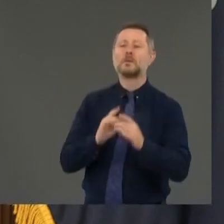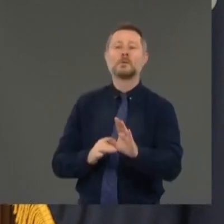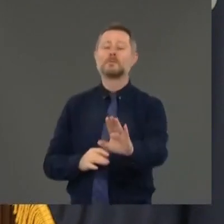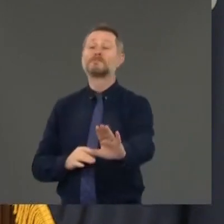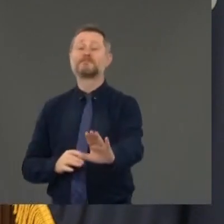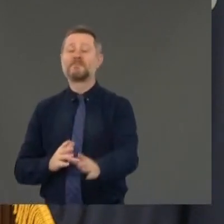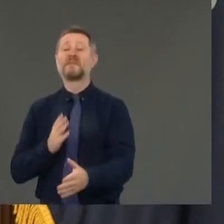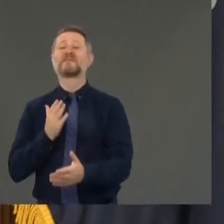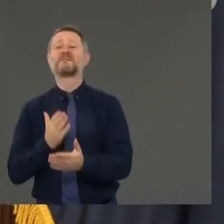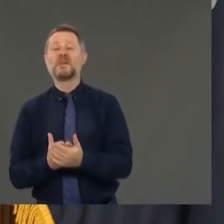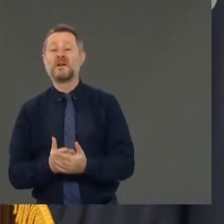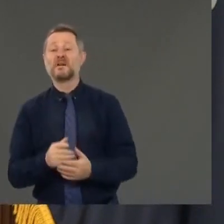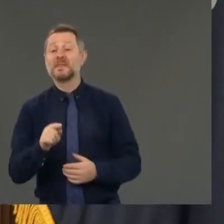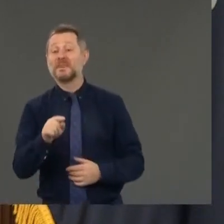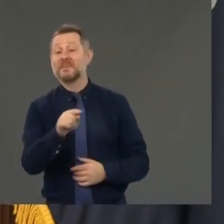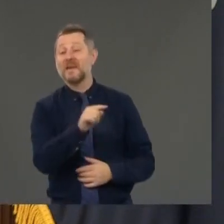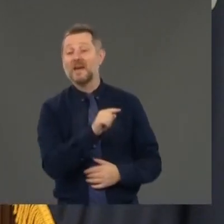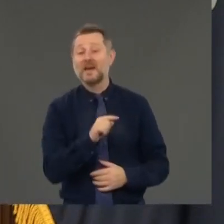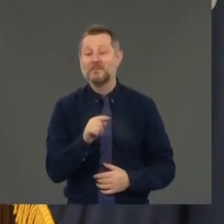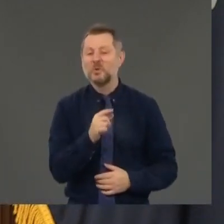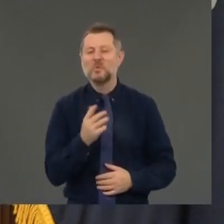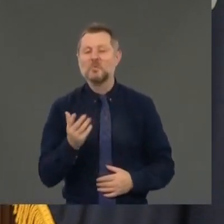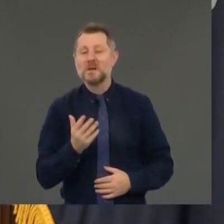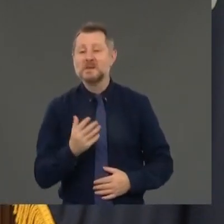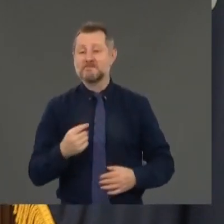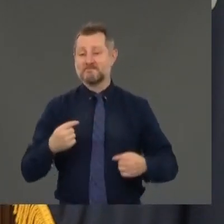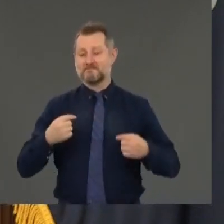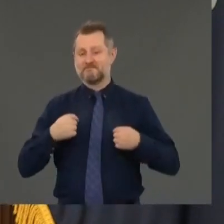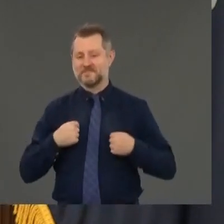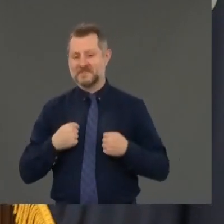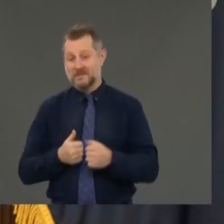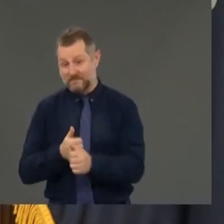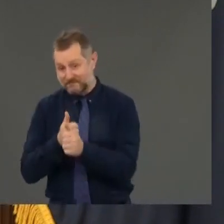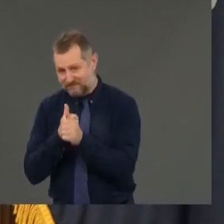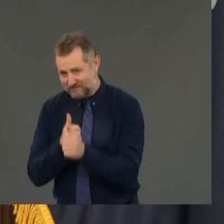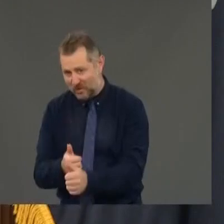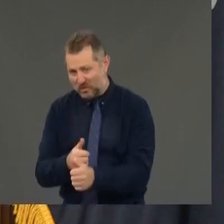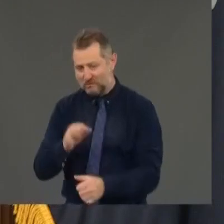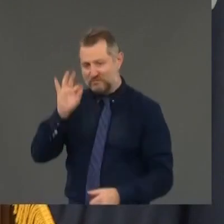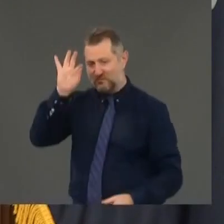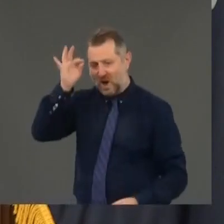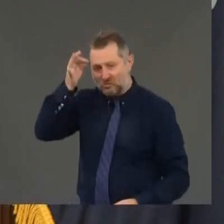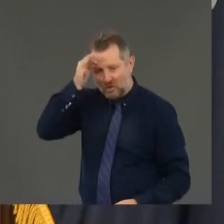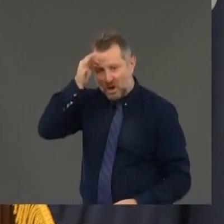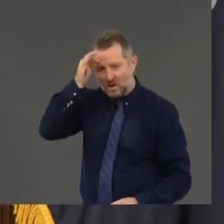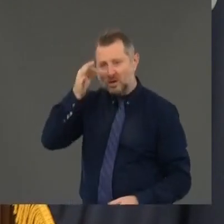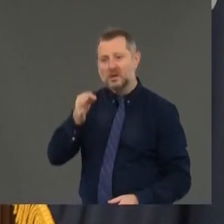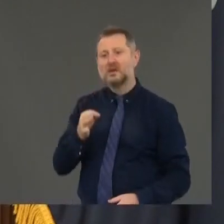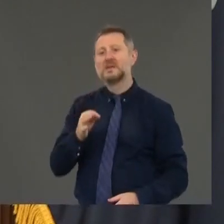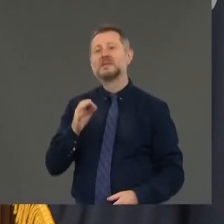THAT'S A FACT.